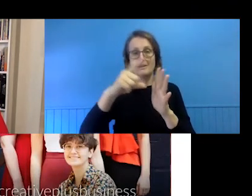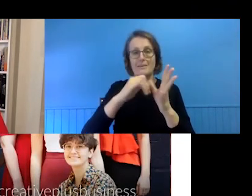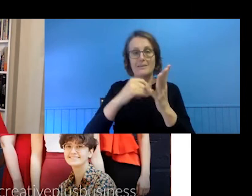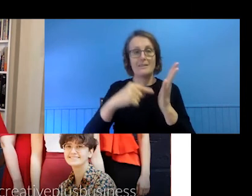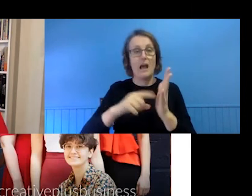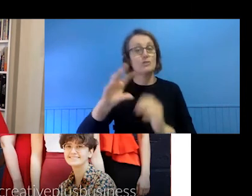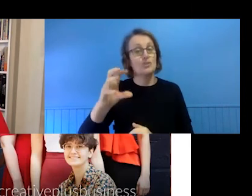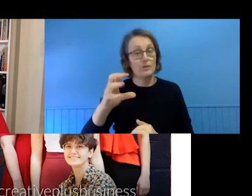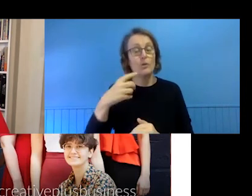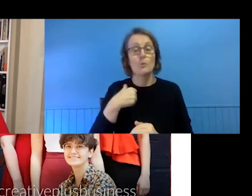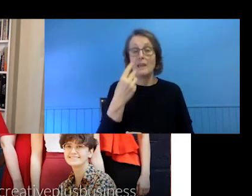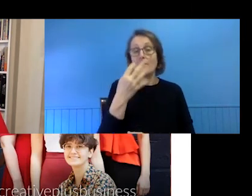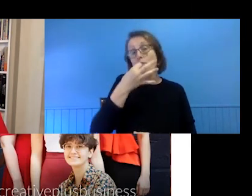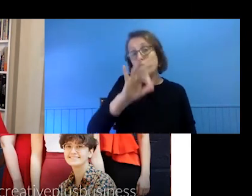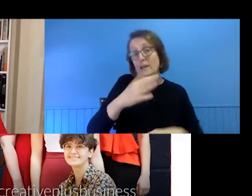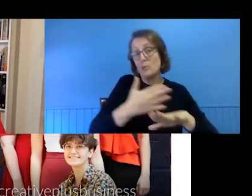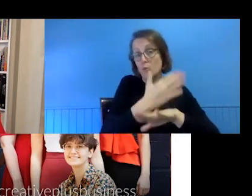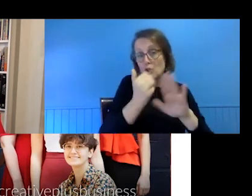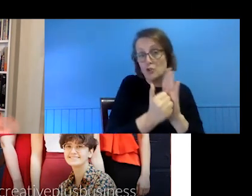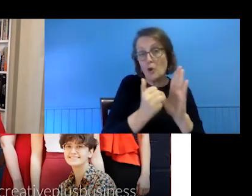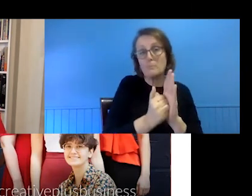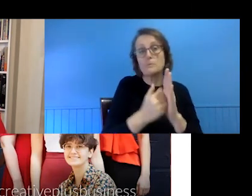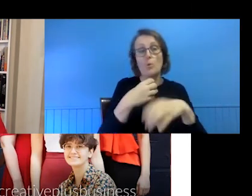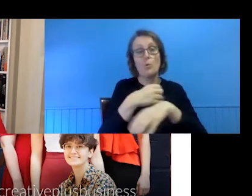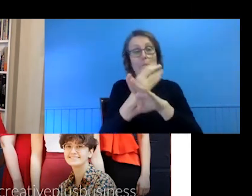free workshops and webinars for creative practitioners all the time.